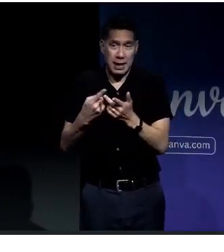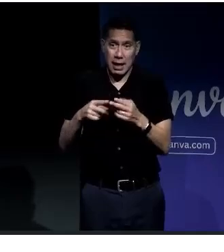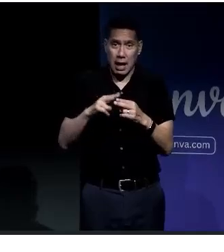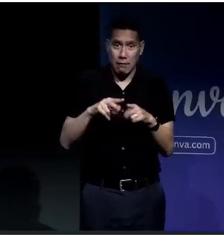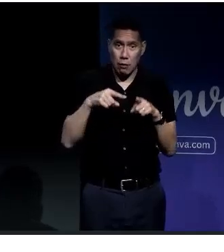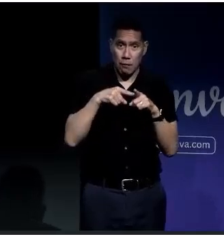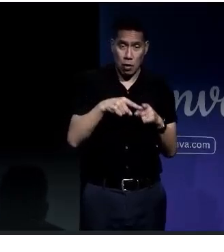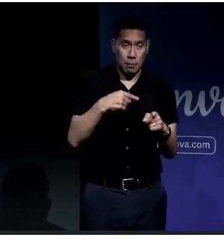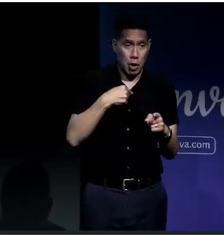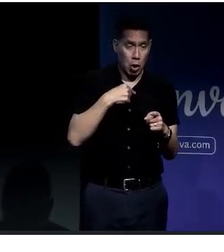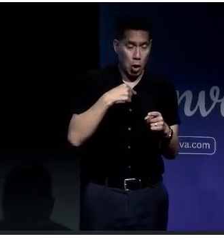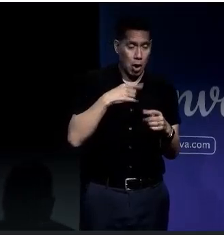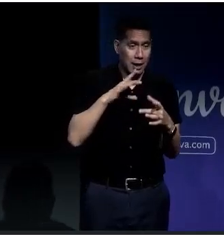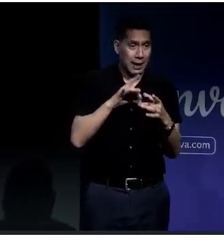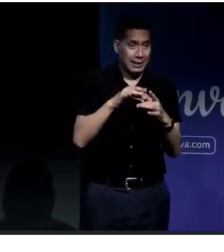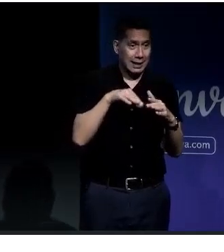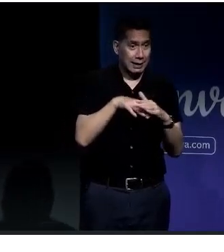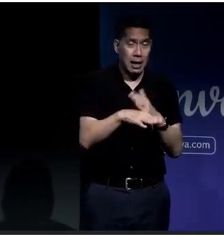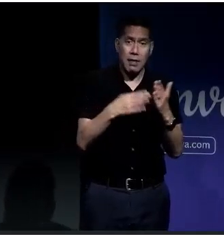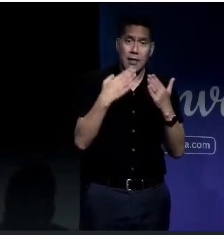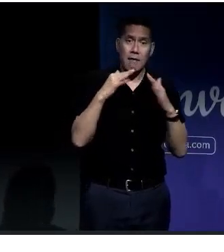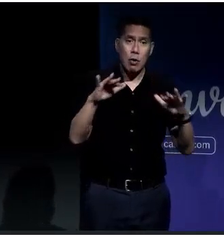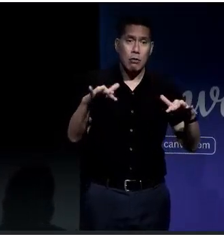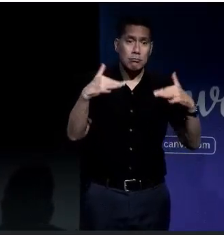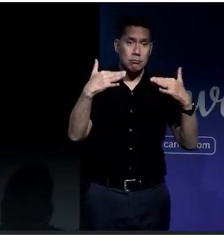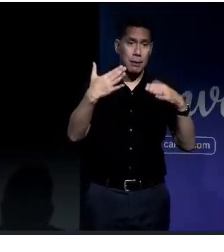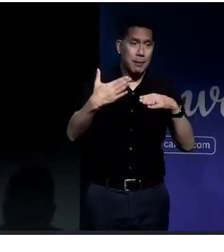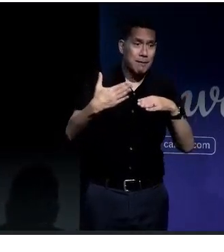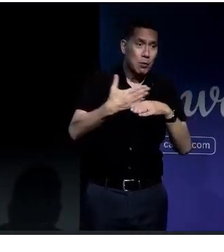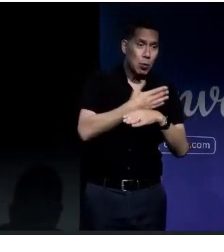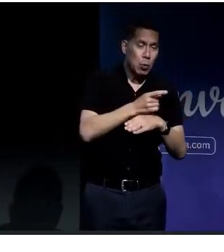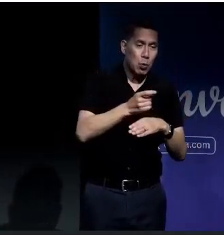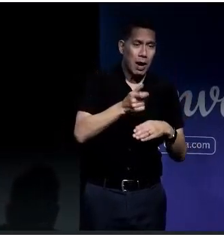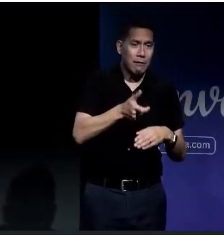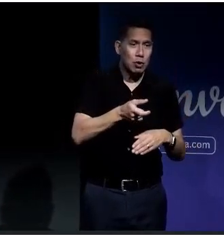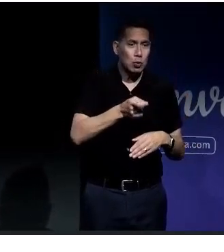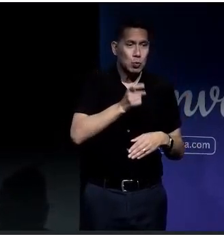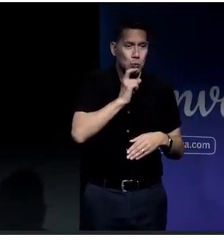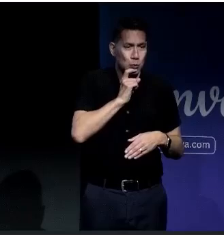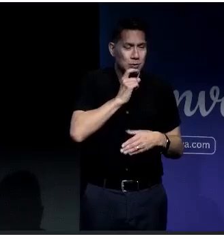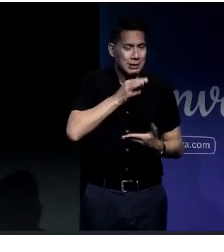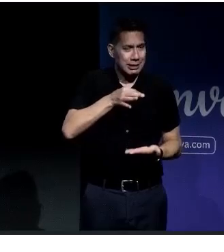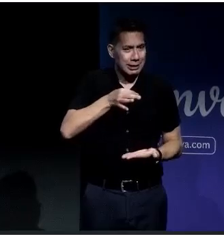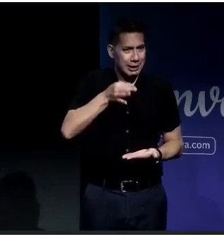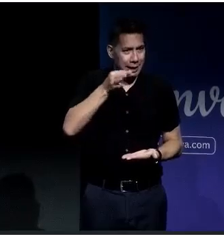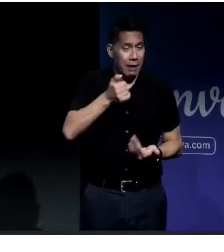So thanks very much for your attention right before the afternoon tea break and have a good afternoon. Thank you.